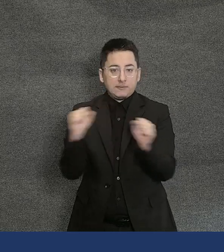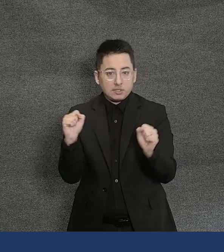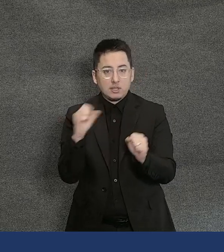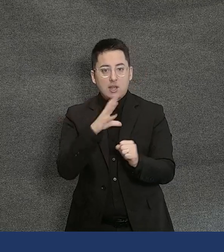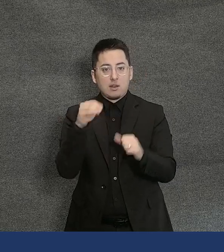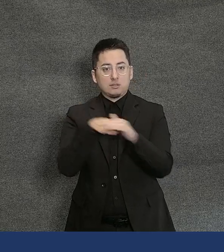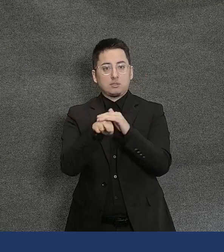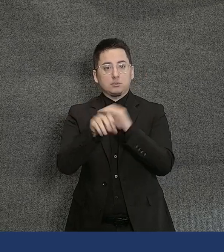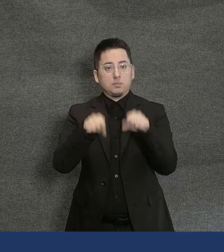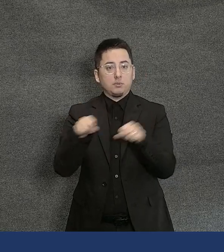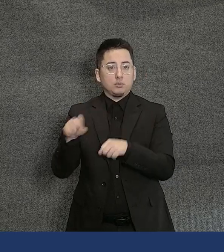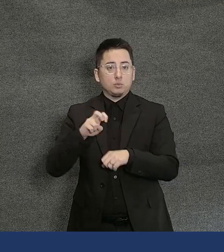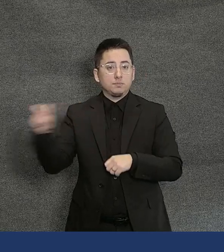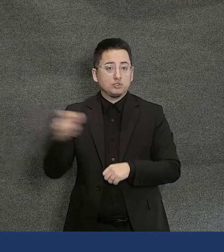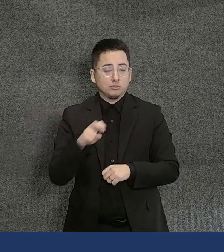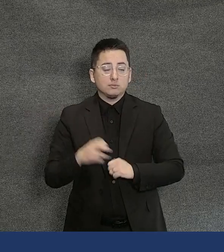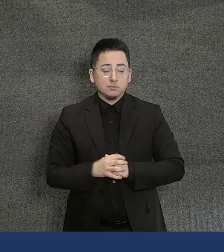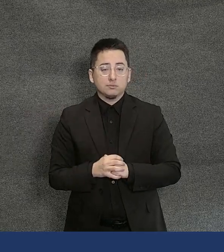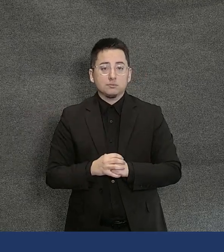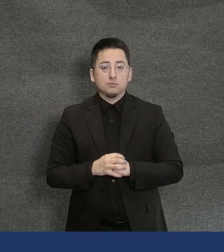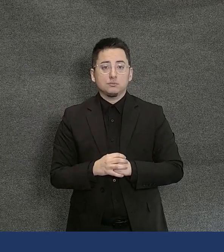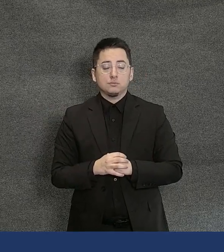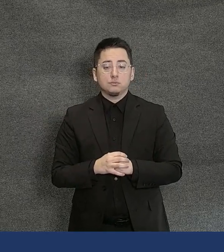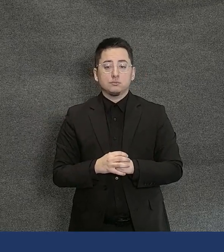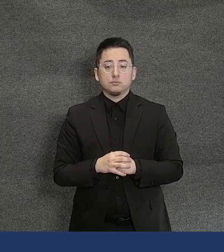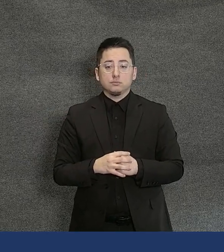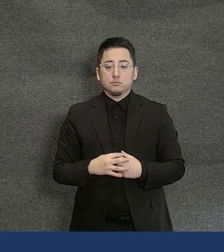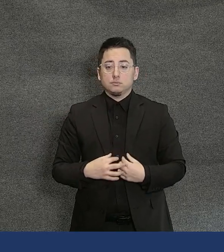Thank you, Sumukha, for sharing that.